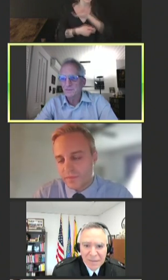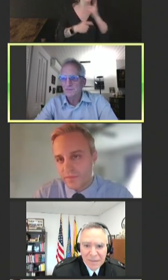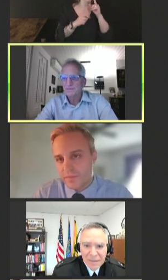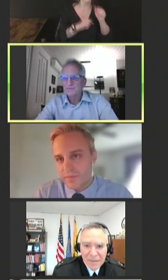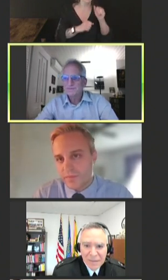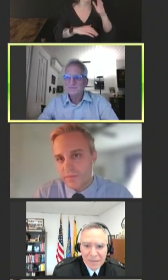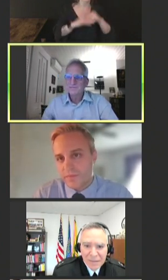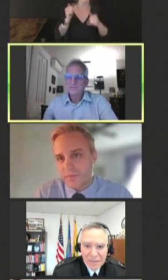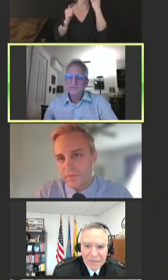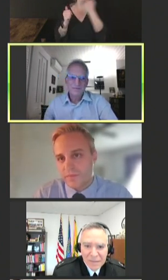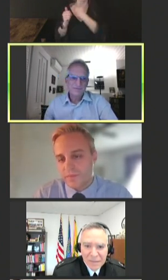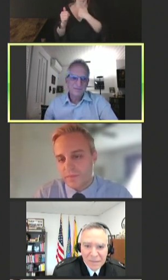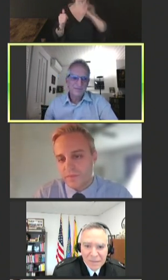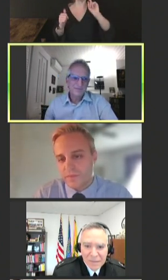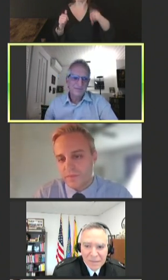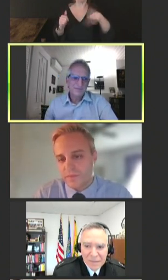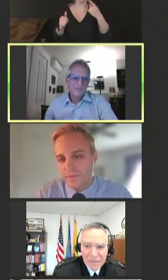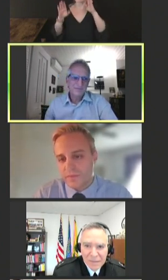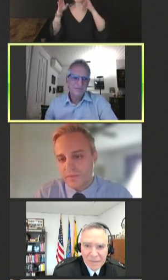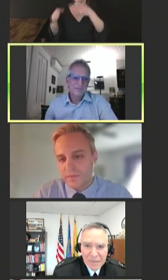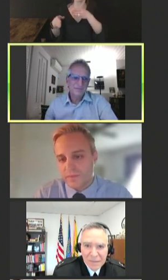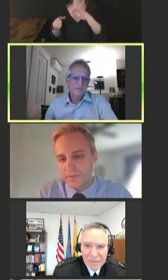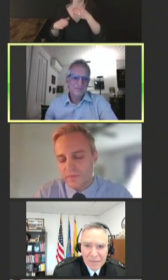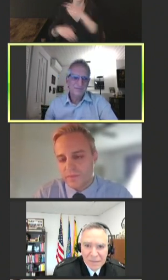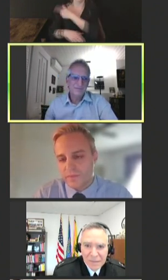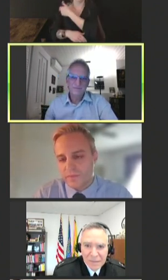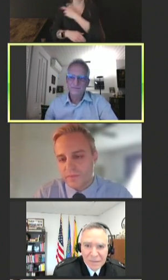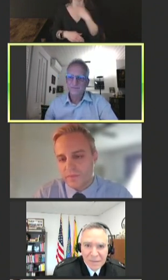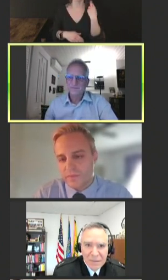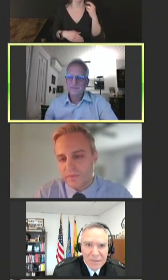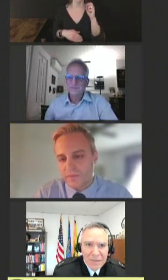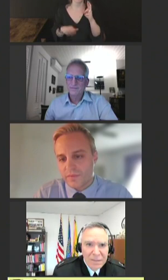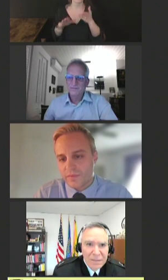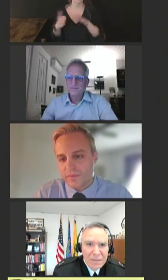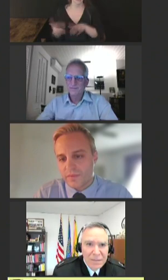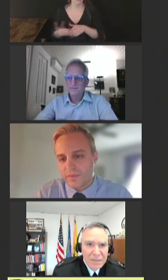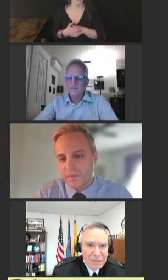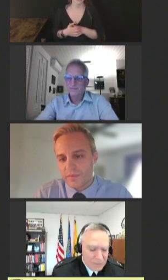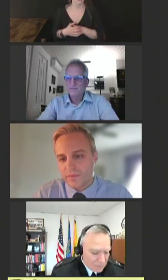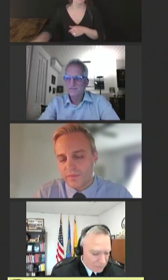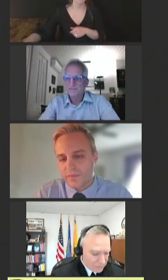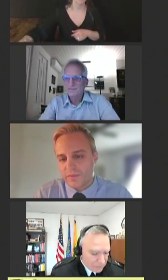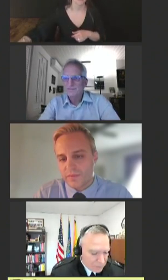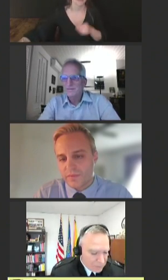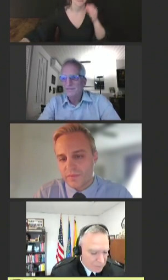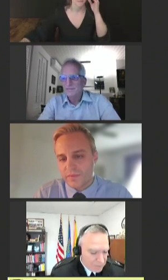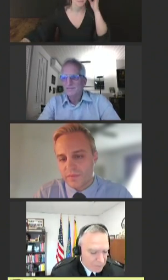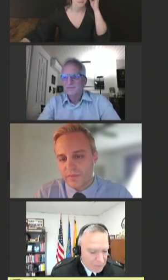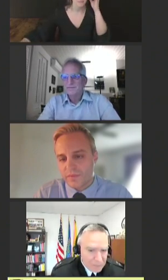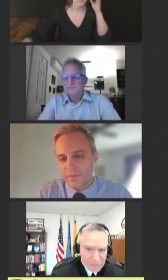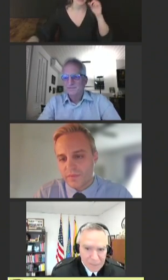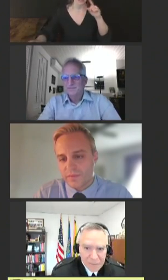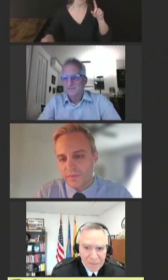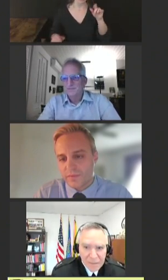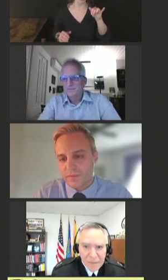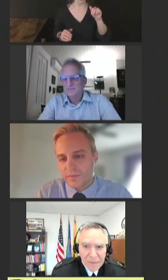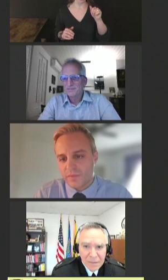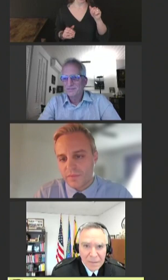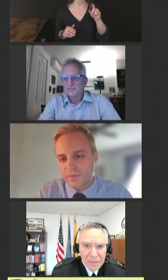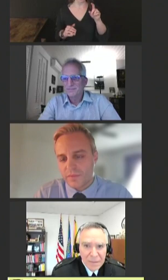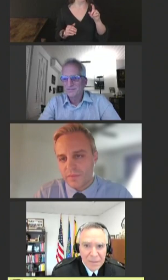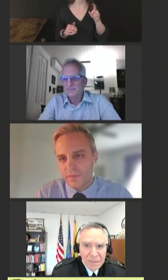Ziyad Al-Aly: Certainly, I -- definitely, I agree, and I think the focus has been -- so far,